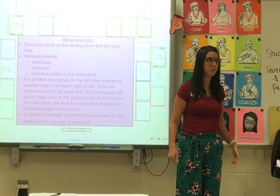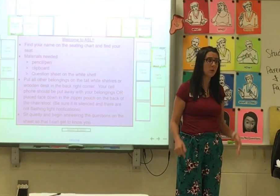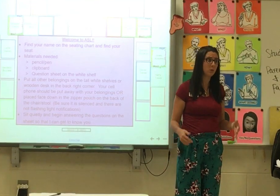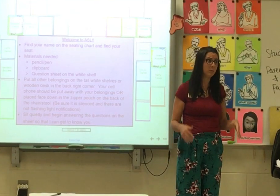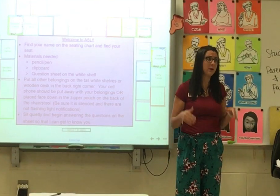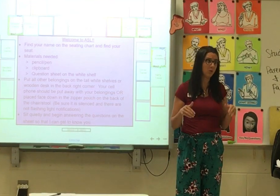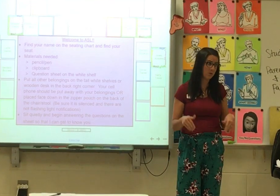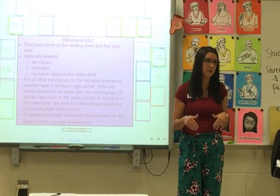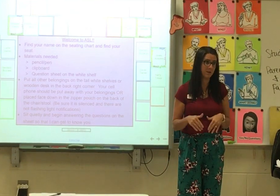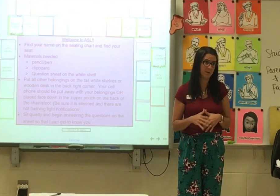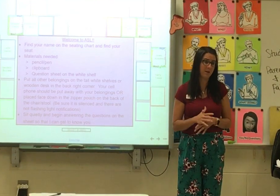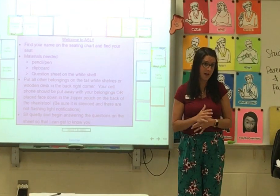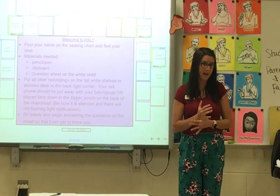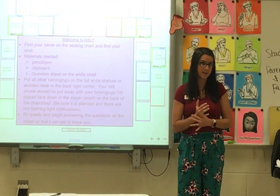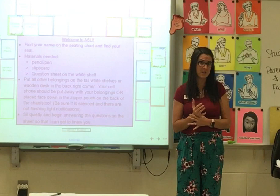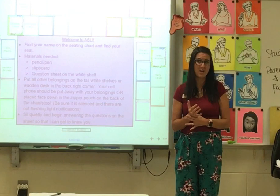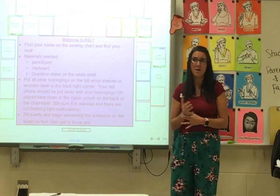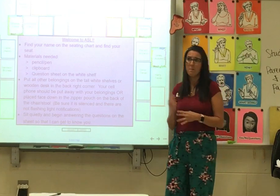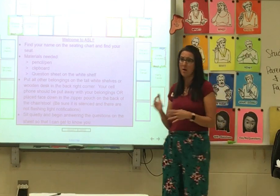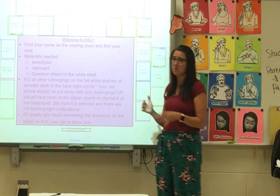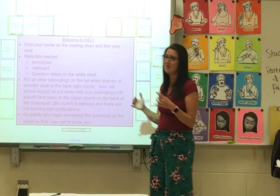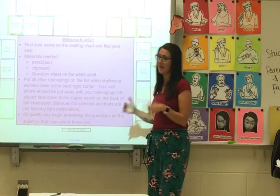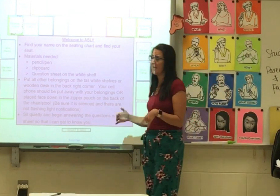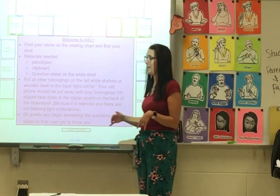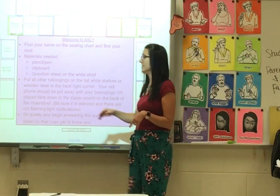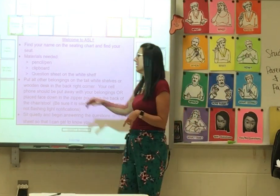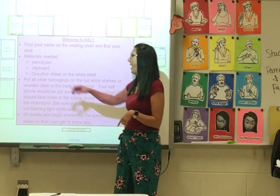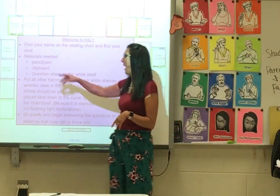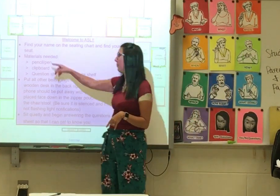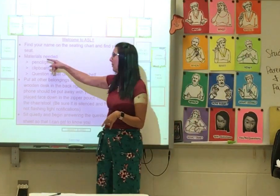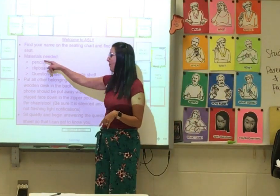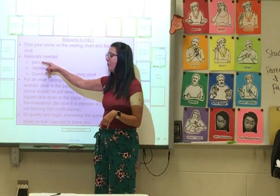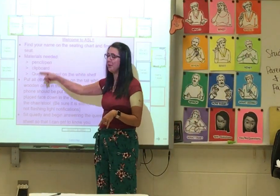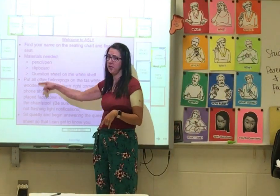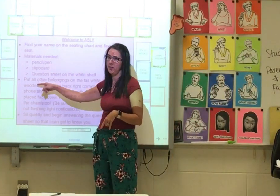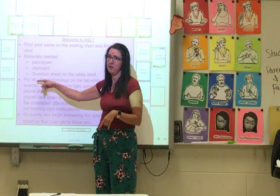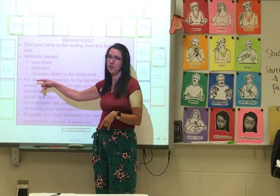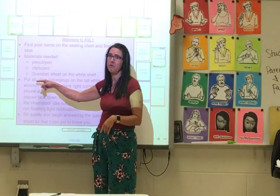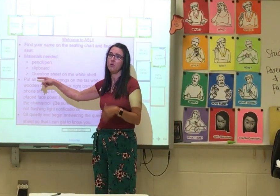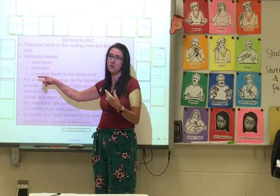we will be using them in class most days I'll probably cook here if we're going